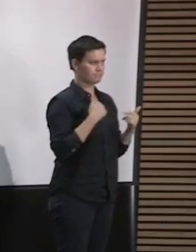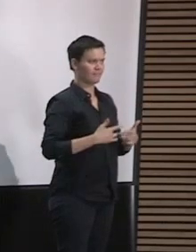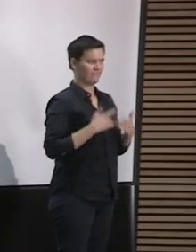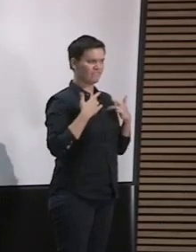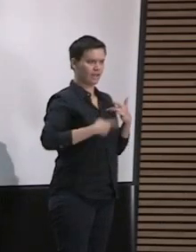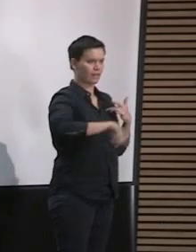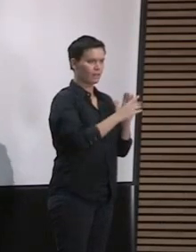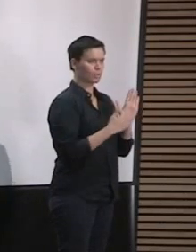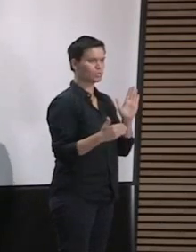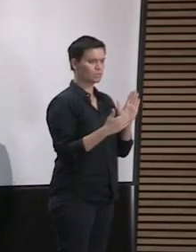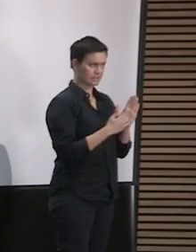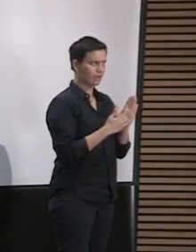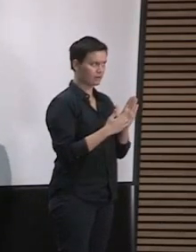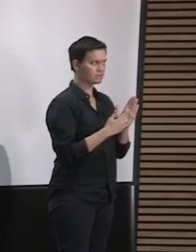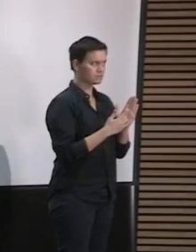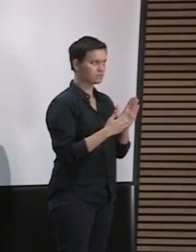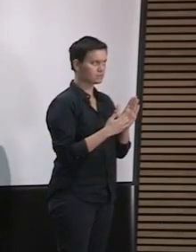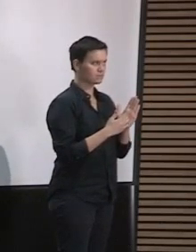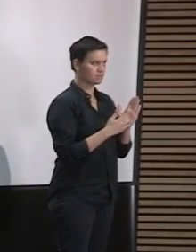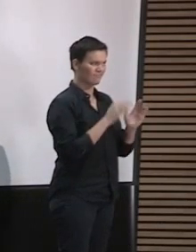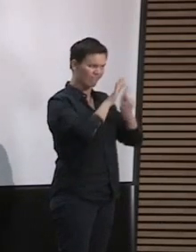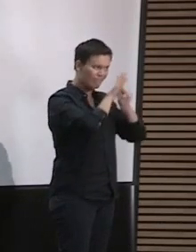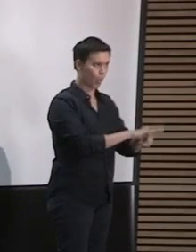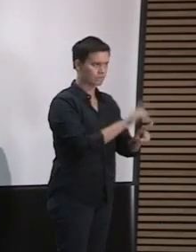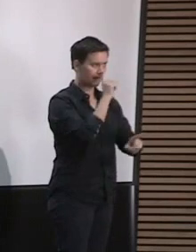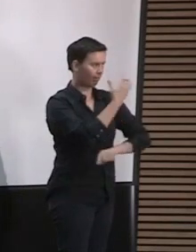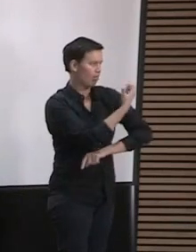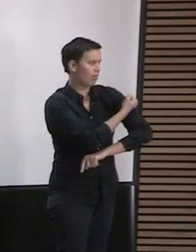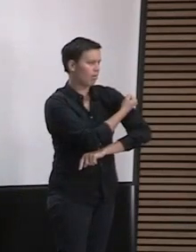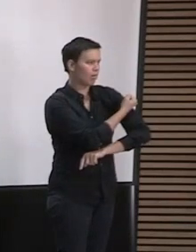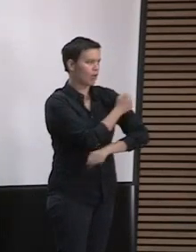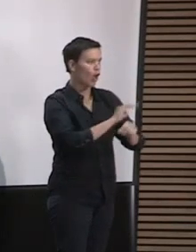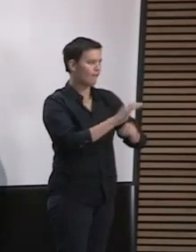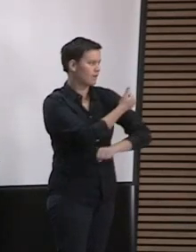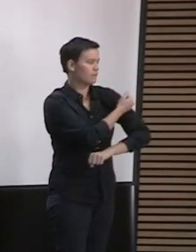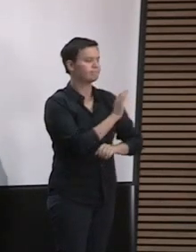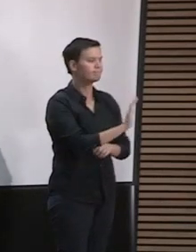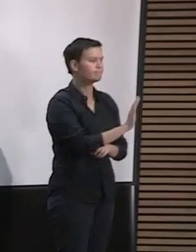we need to provide herd immunity to date. And I have every expectation that we can